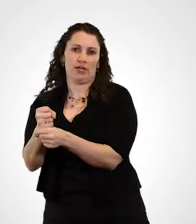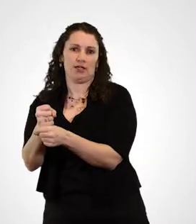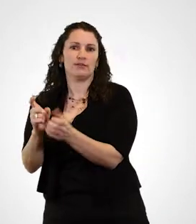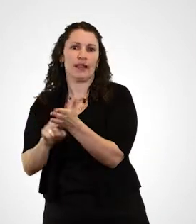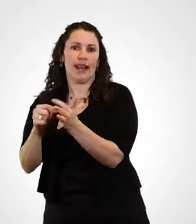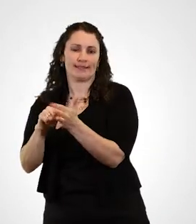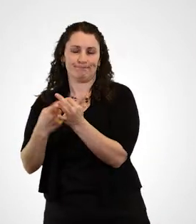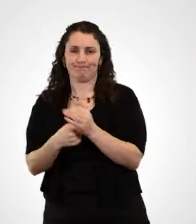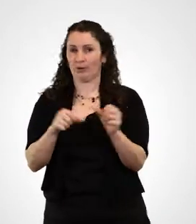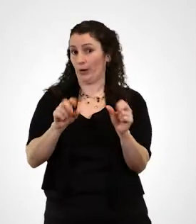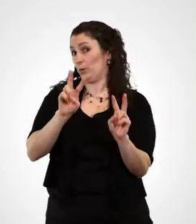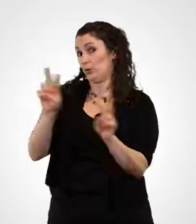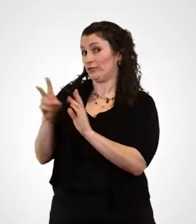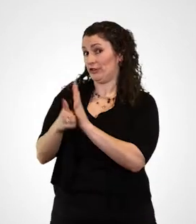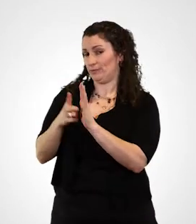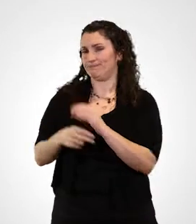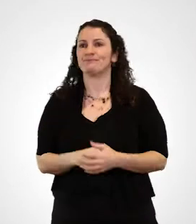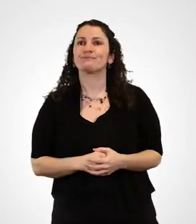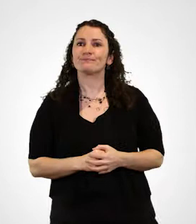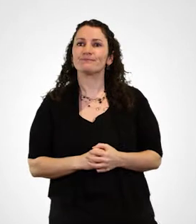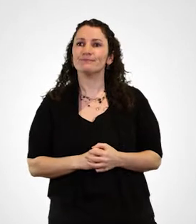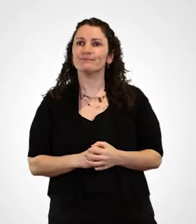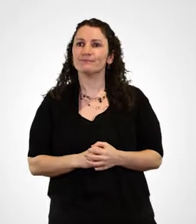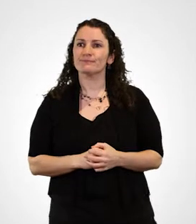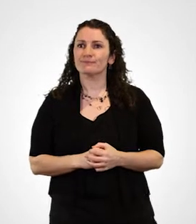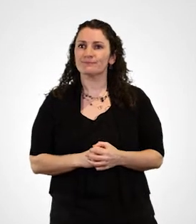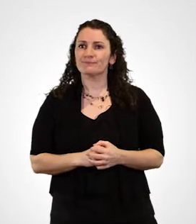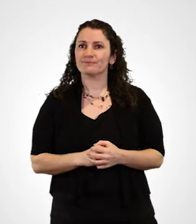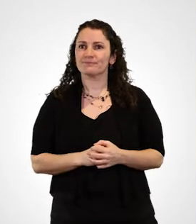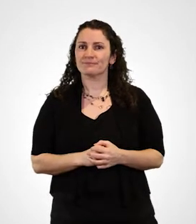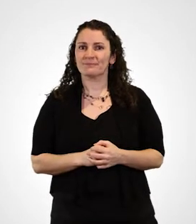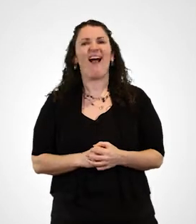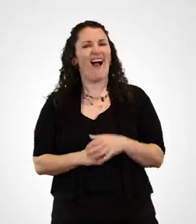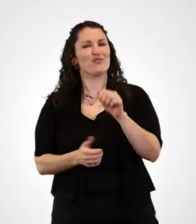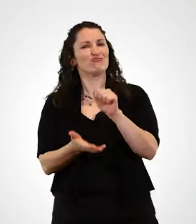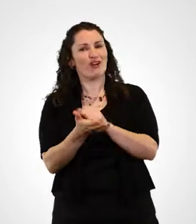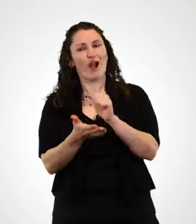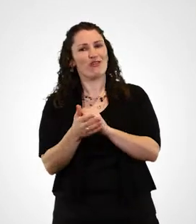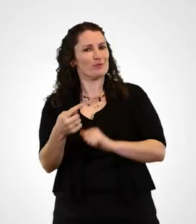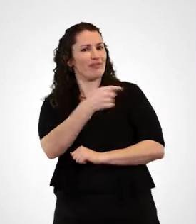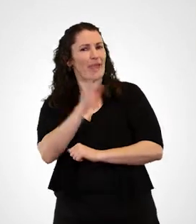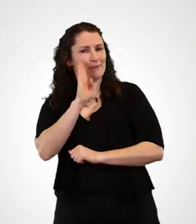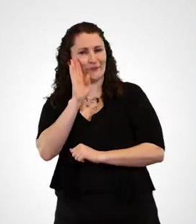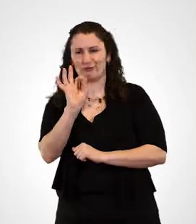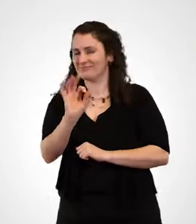So let's watch this video. So maybe that's where. CHILD: There. Yeah, it was over here. You're right. You're right.